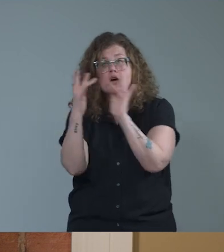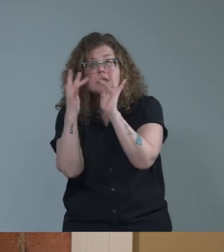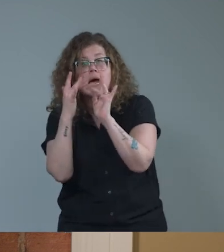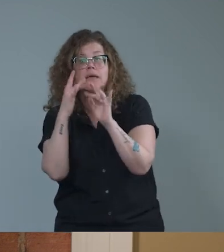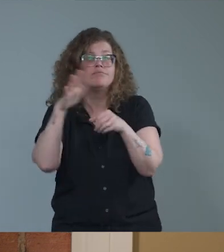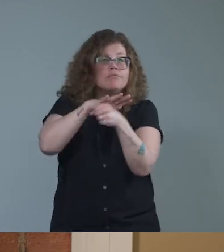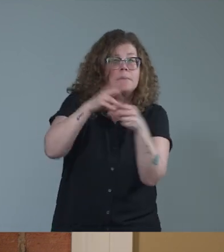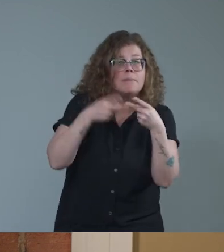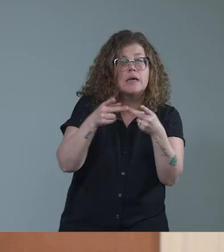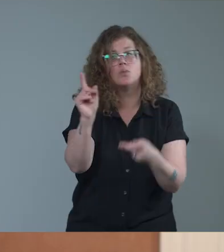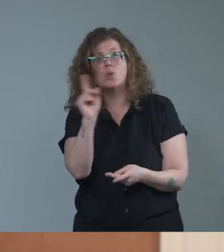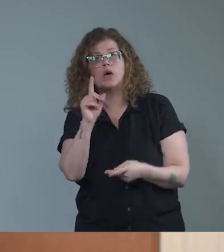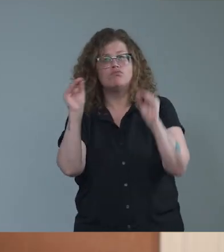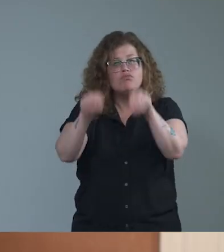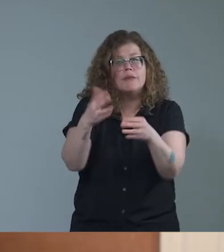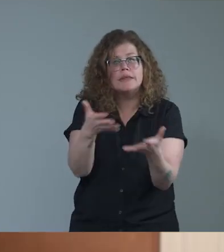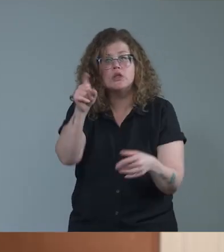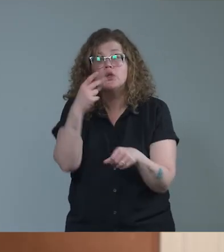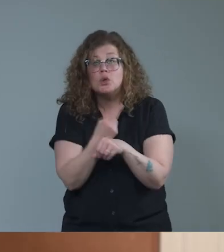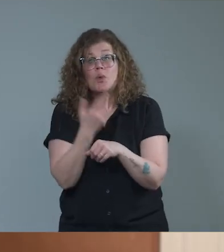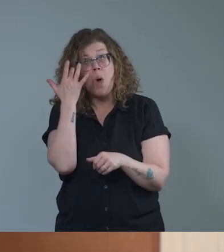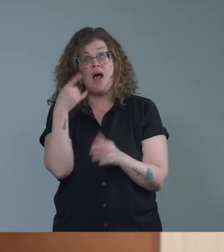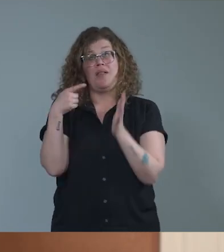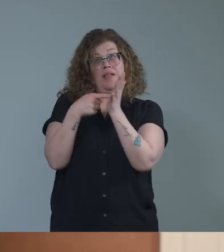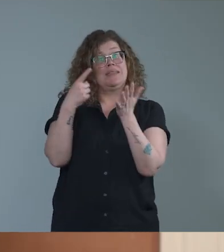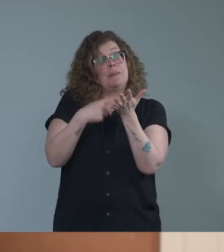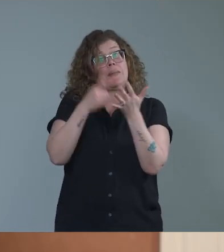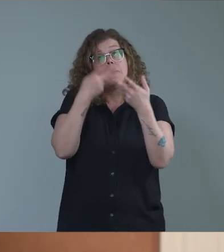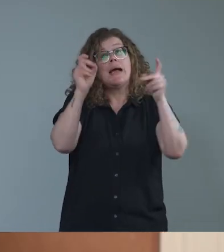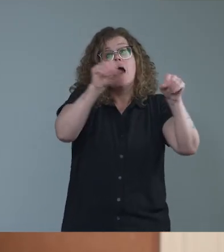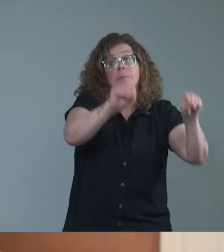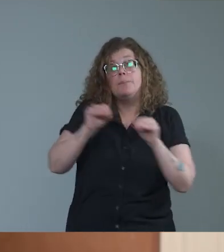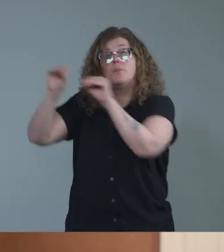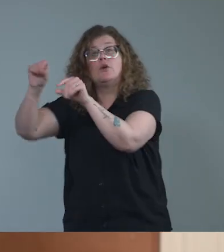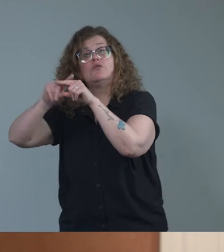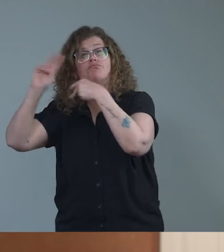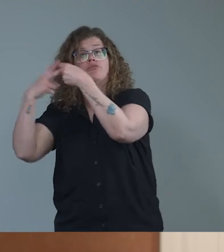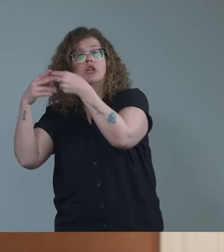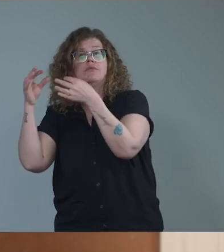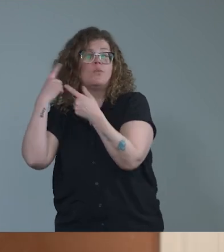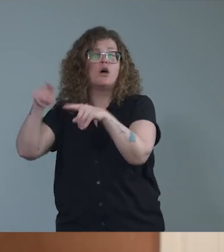that all these regulations are met. So your installation plan needs to include many things, such as the dates and times of your